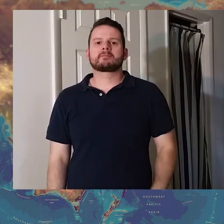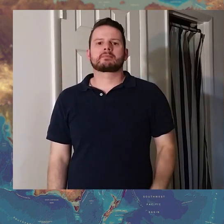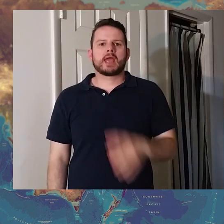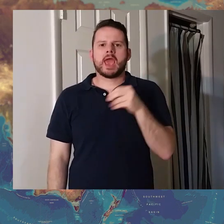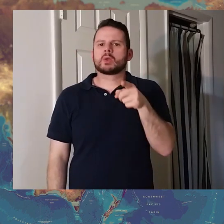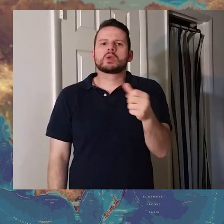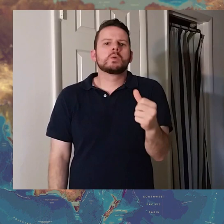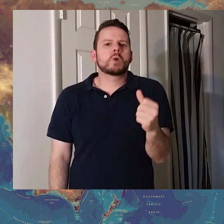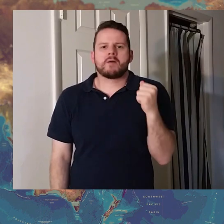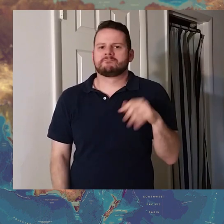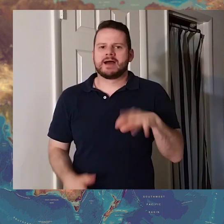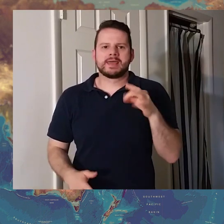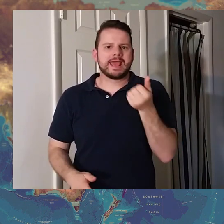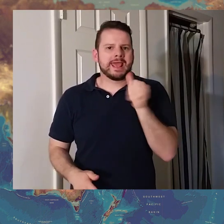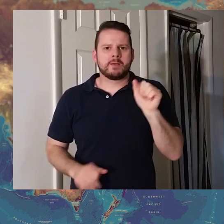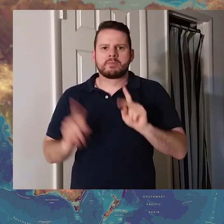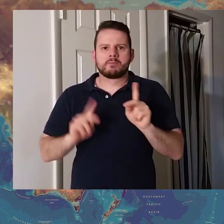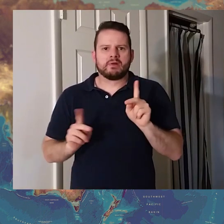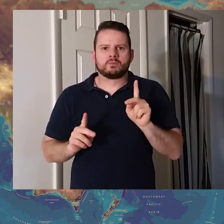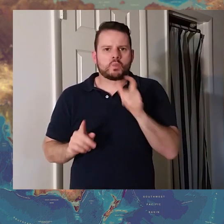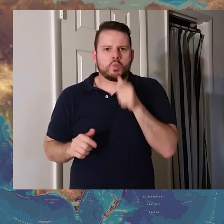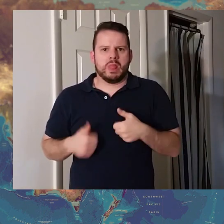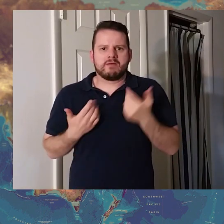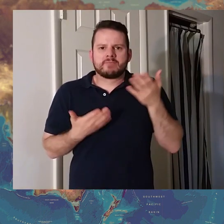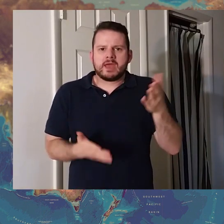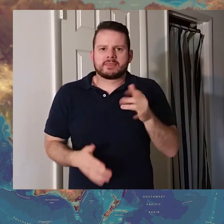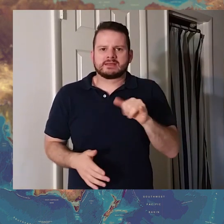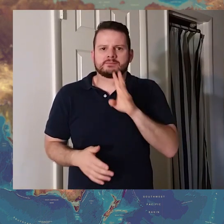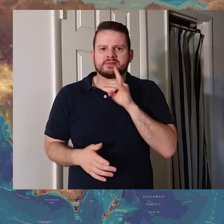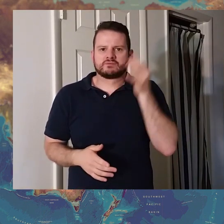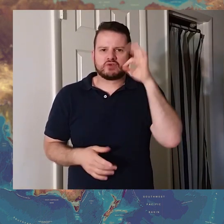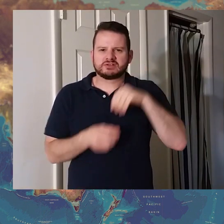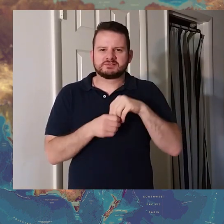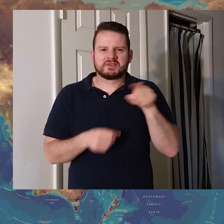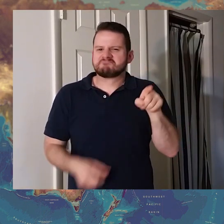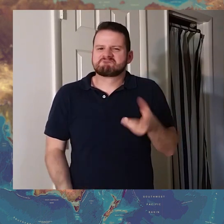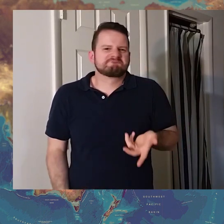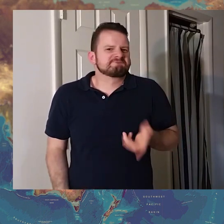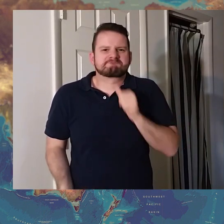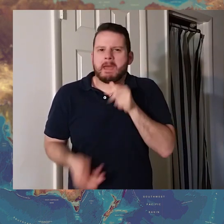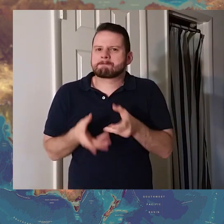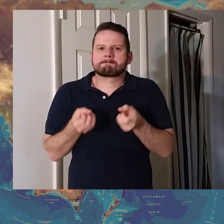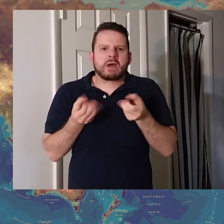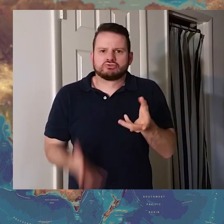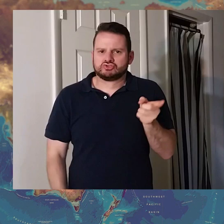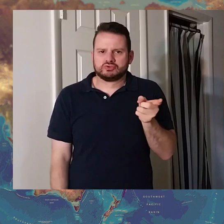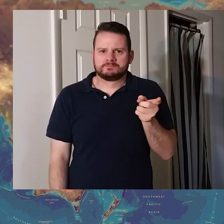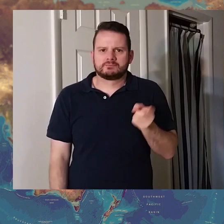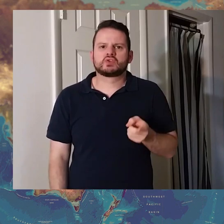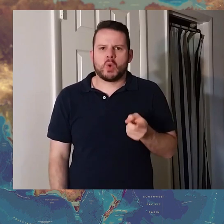You will unlikely find someone who speaks French, not many people speak French there.